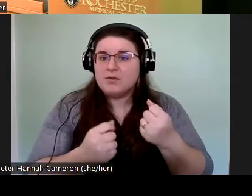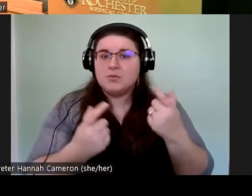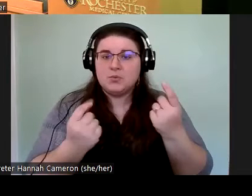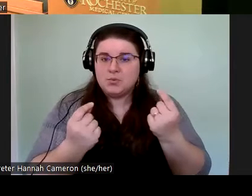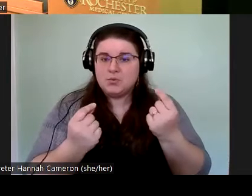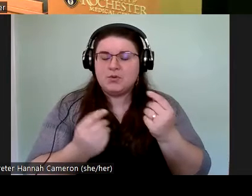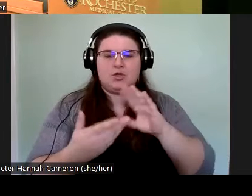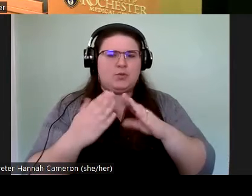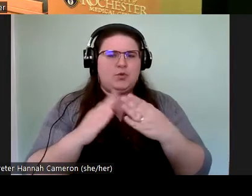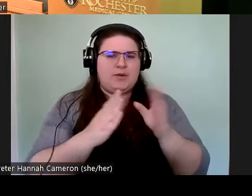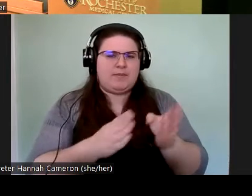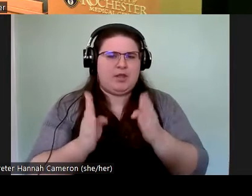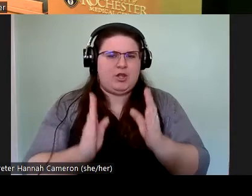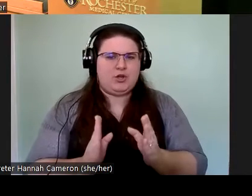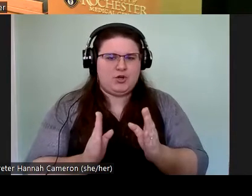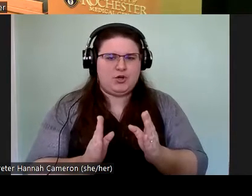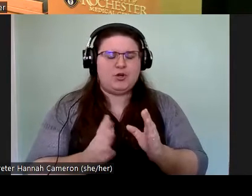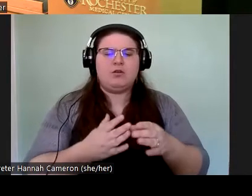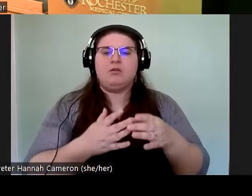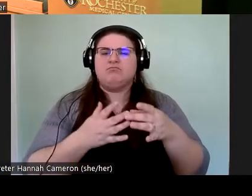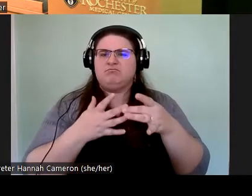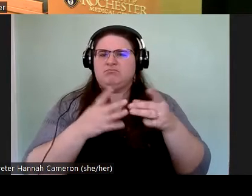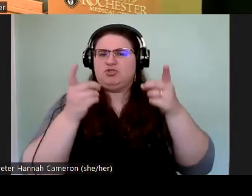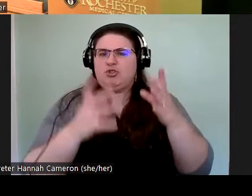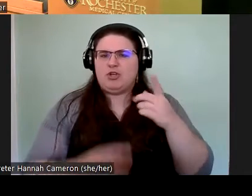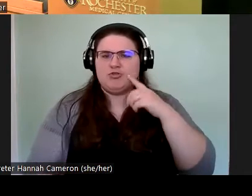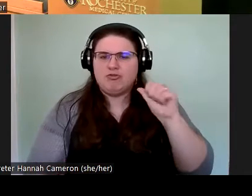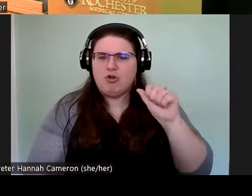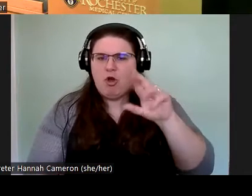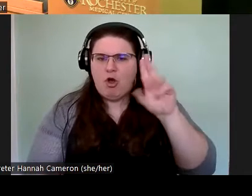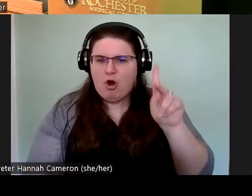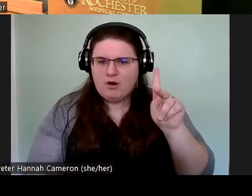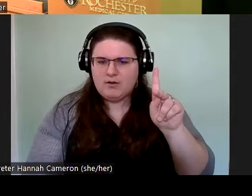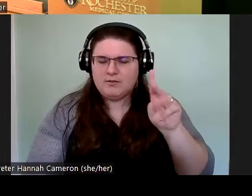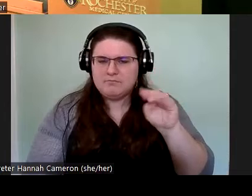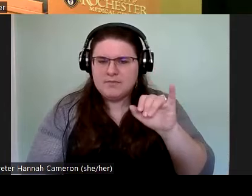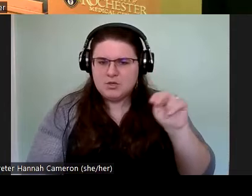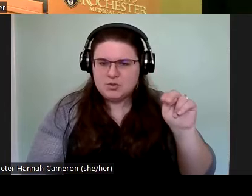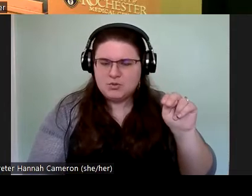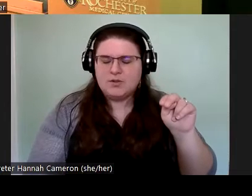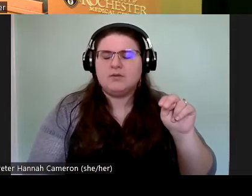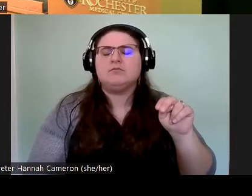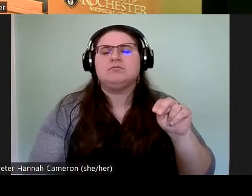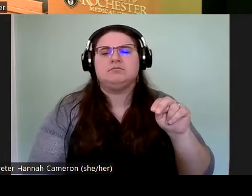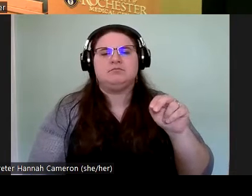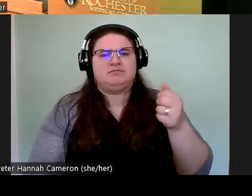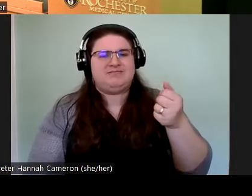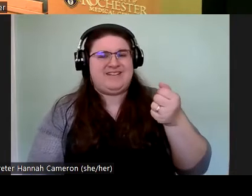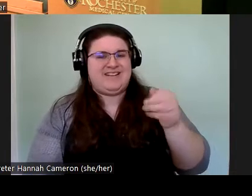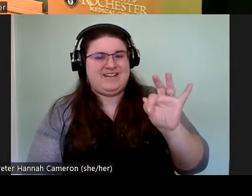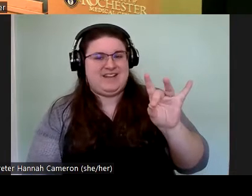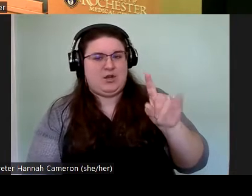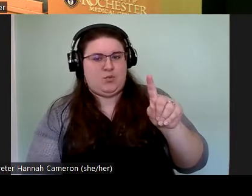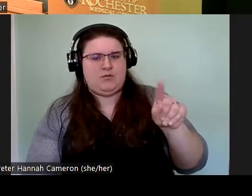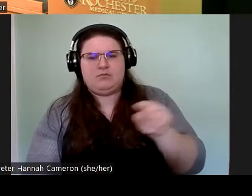served as director of Ark Minnesota from 198 1 to 1991 her advocacy culminated with her being at the